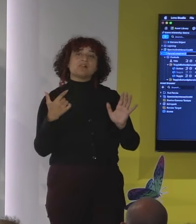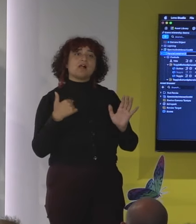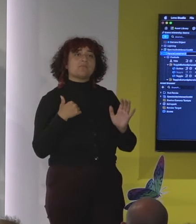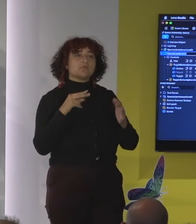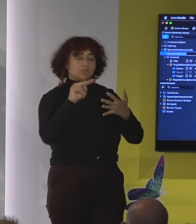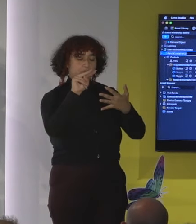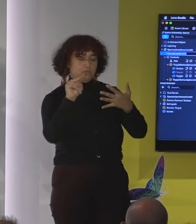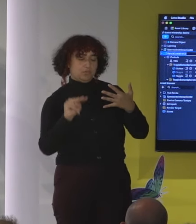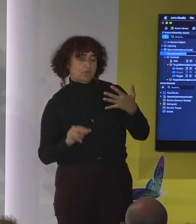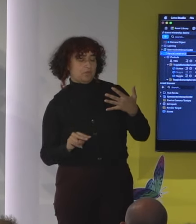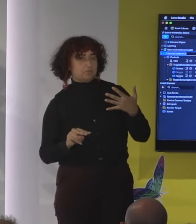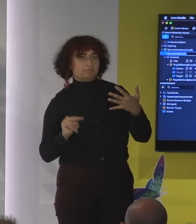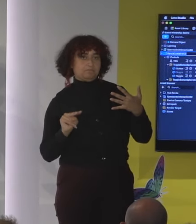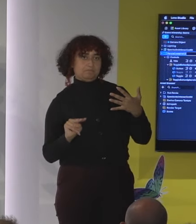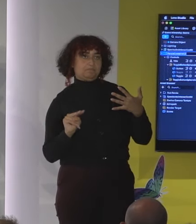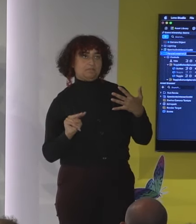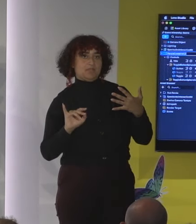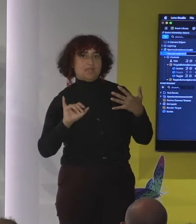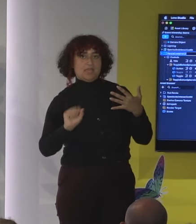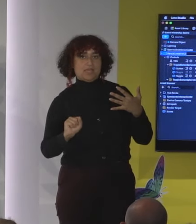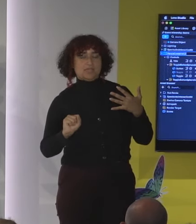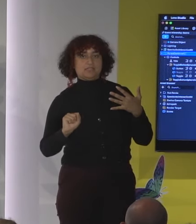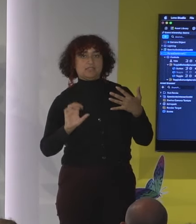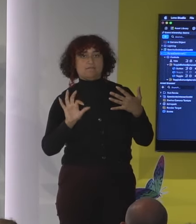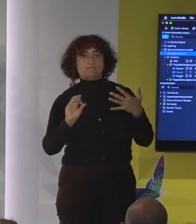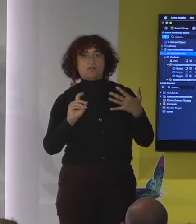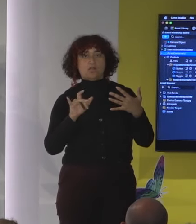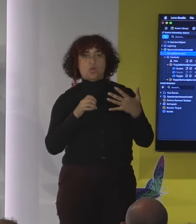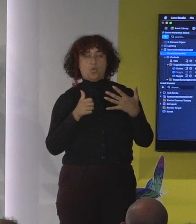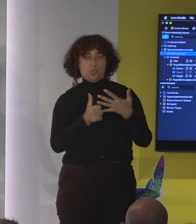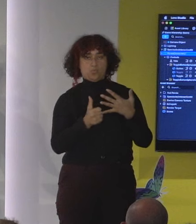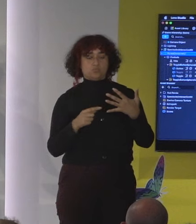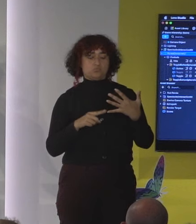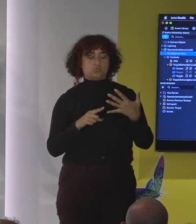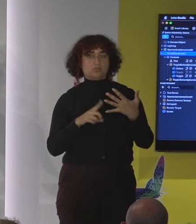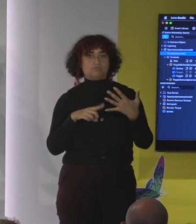and take a look at this is following input property and just check that by default.